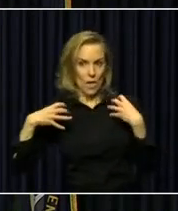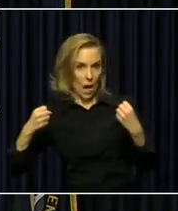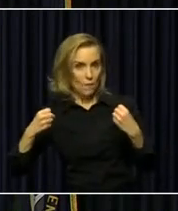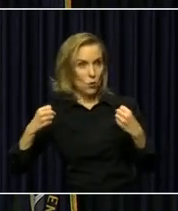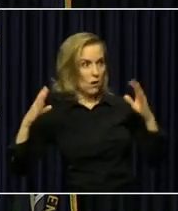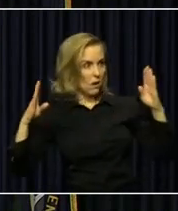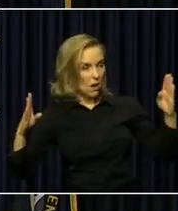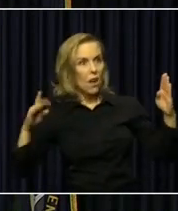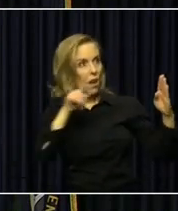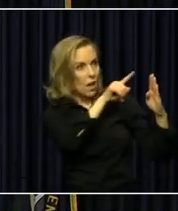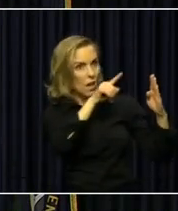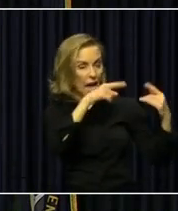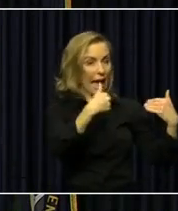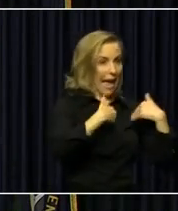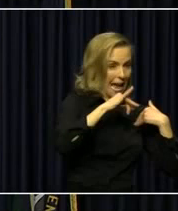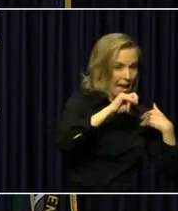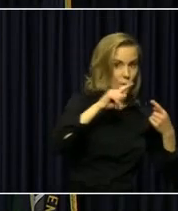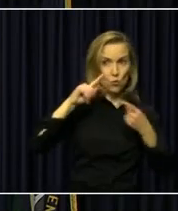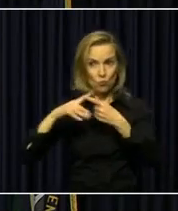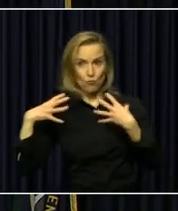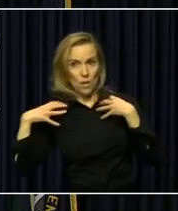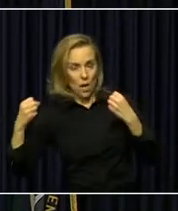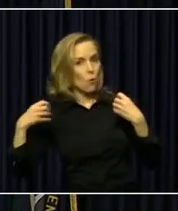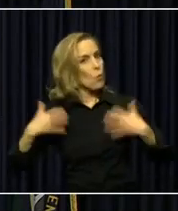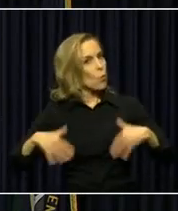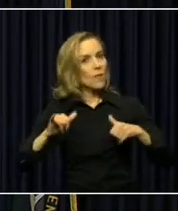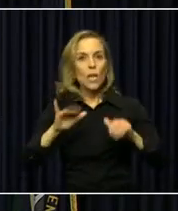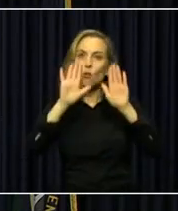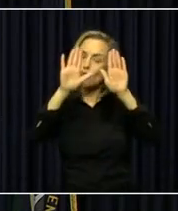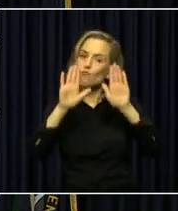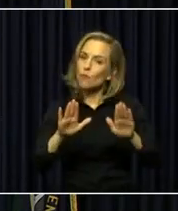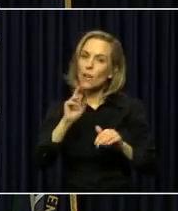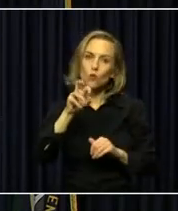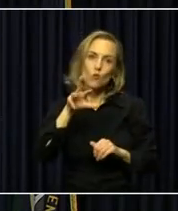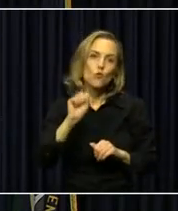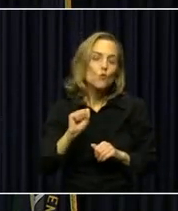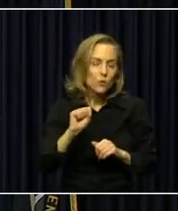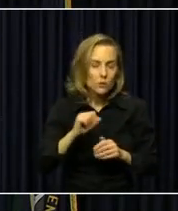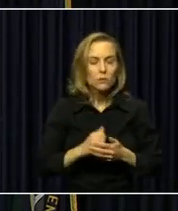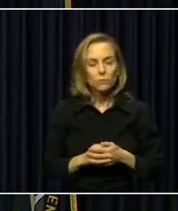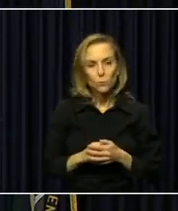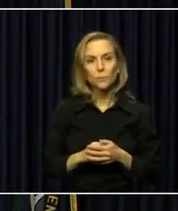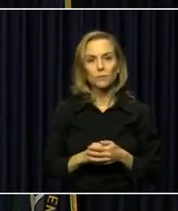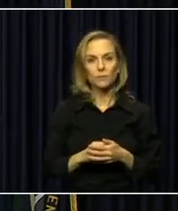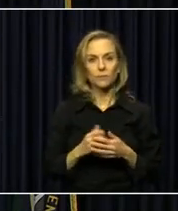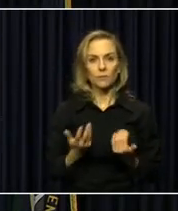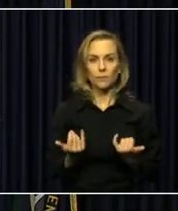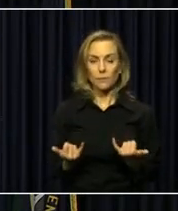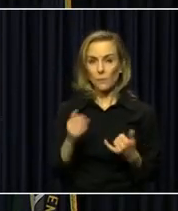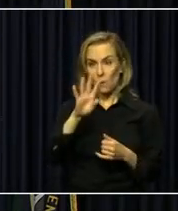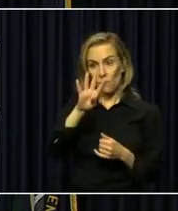CONNECT WITH THEM AND TO TRY TO CARRY PART OF THAT GRIEF AND